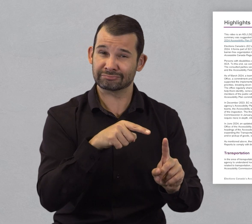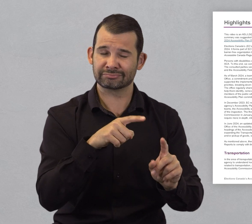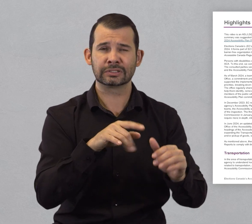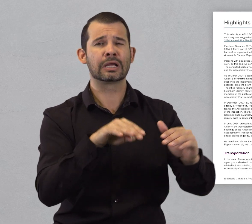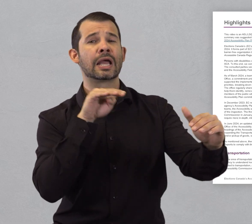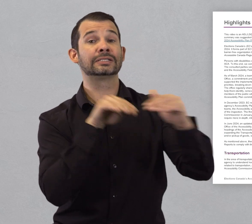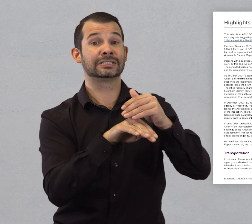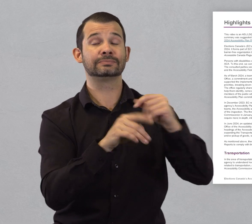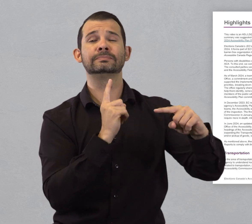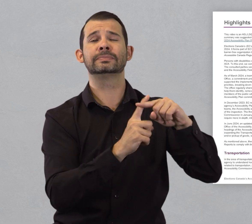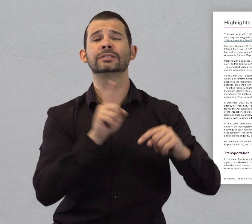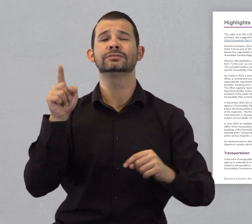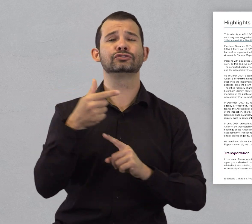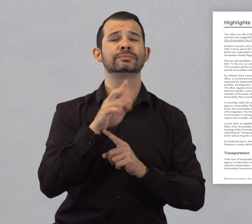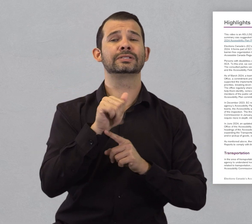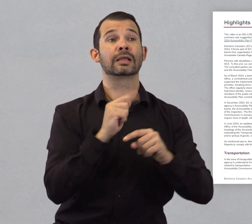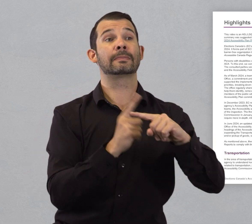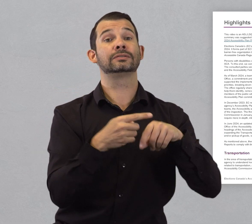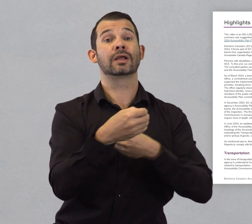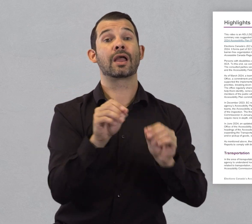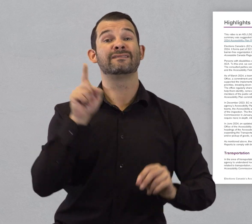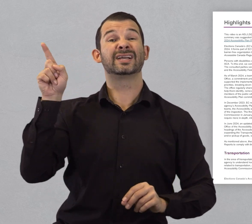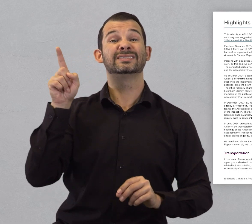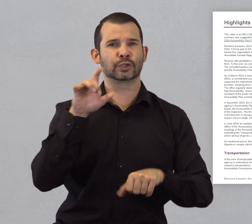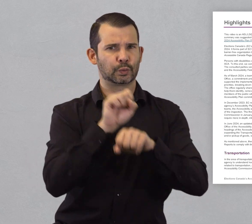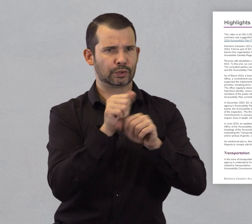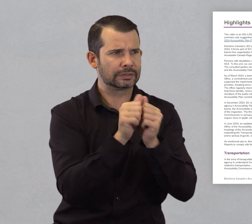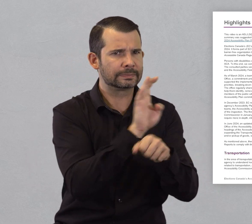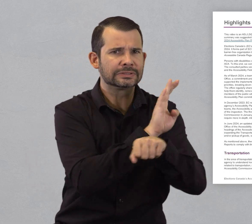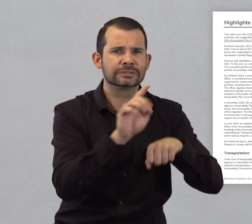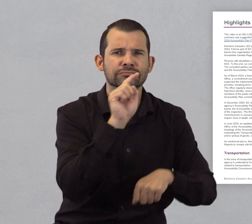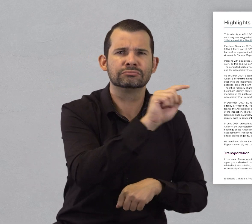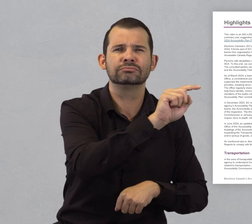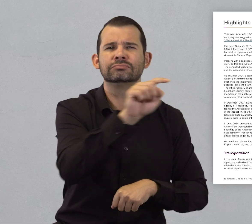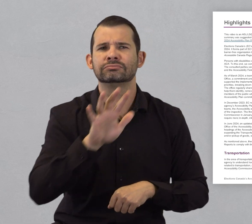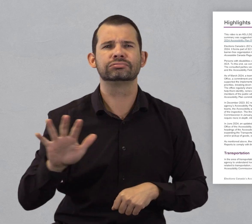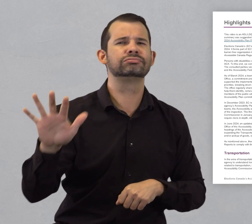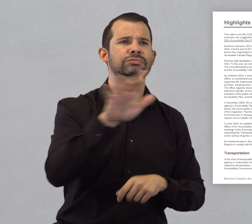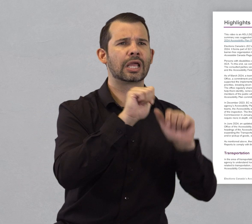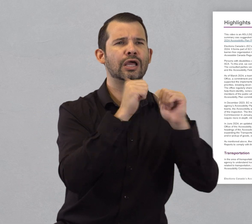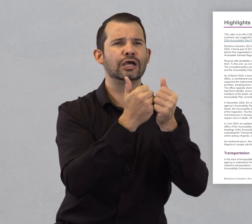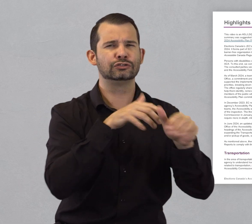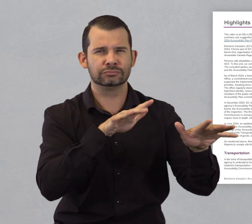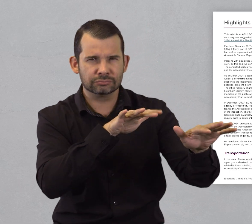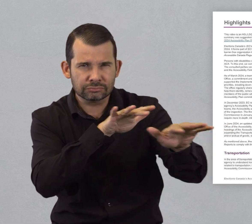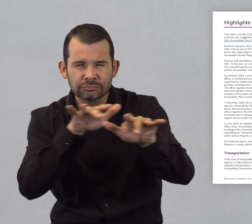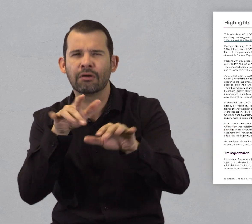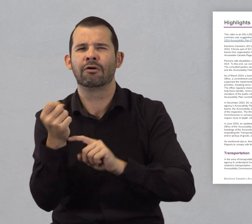the Accessibility and GBA Plus Office is working with businesses across the agency to understand